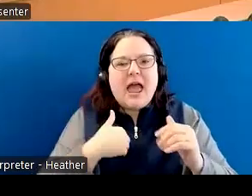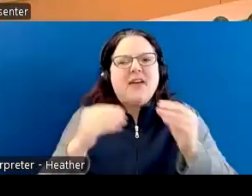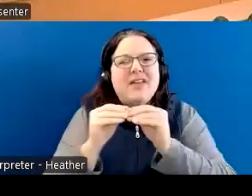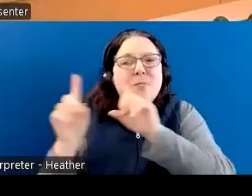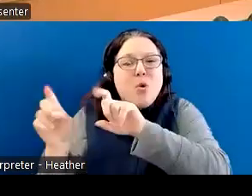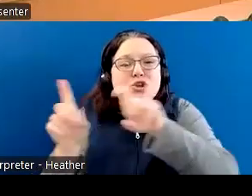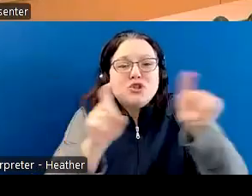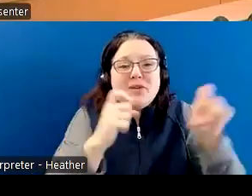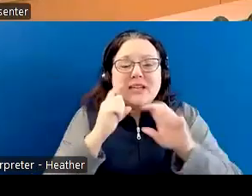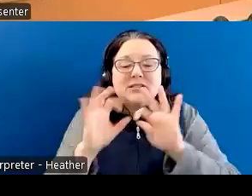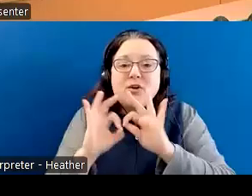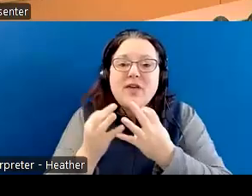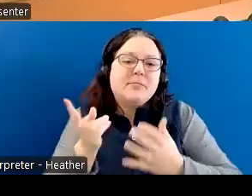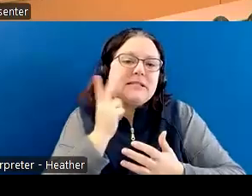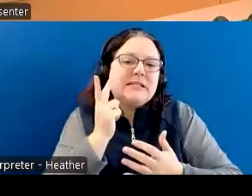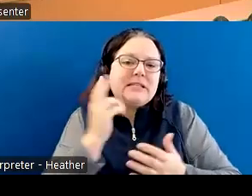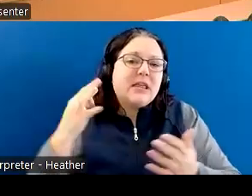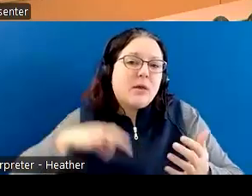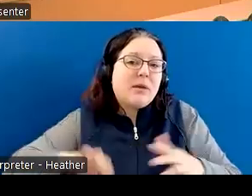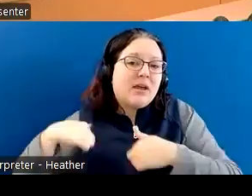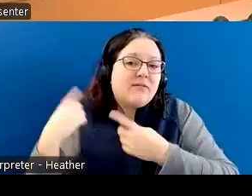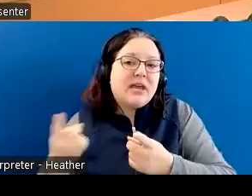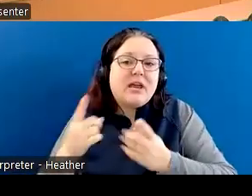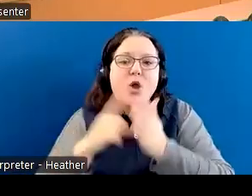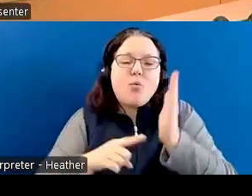families to see what the benefits have been and kind of what their journey in the beginning looked